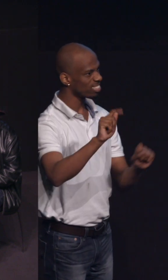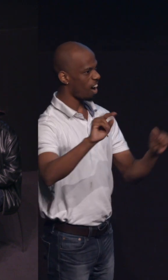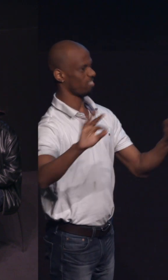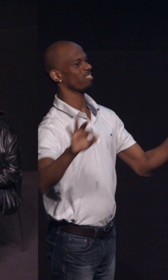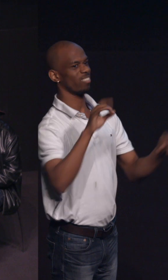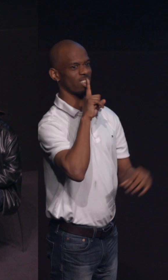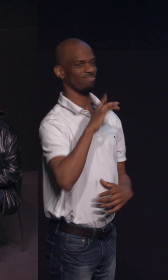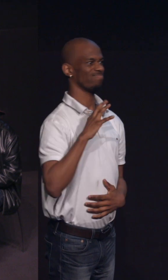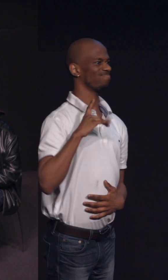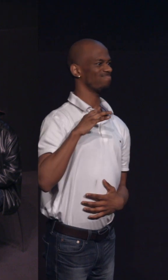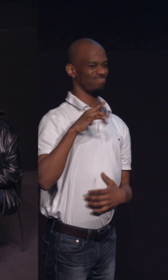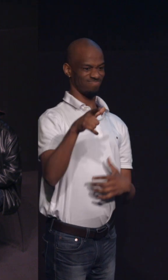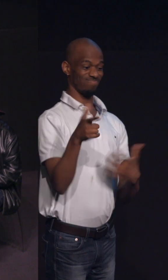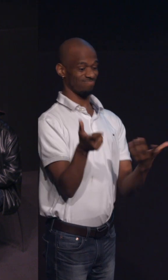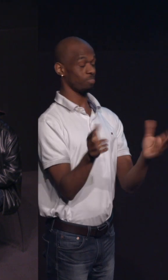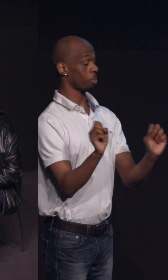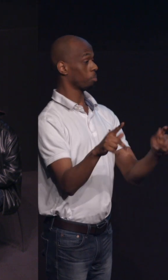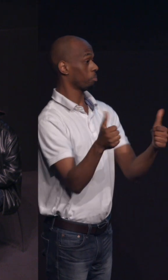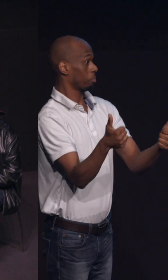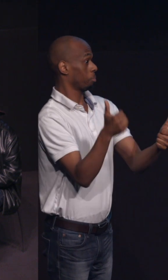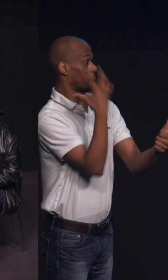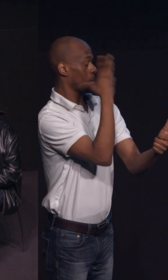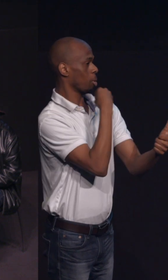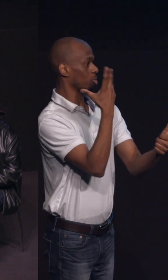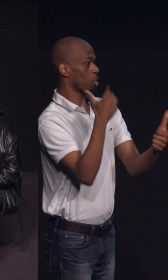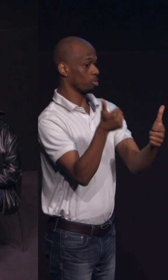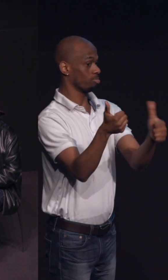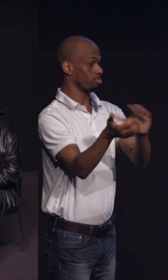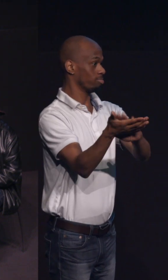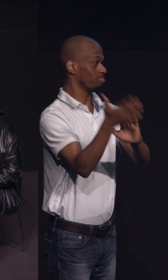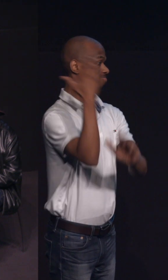But without, you know, just having an example,